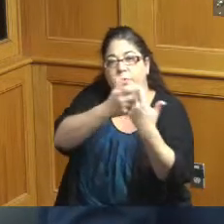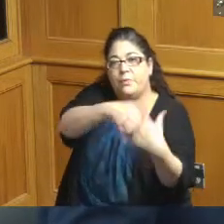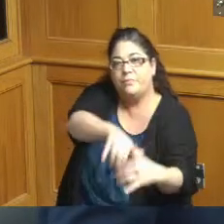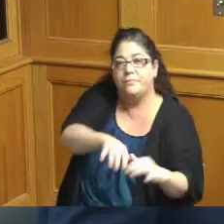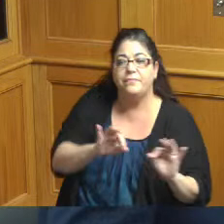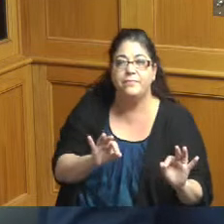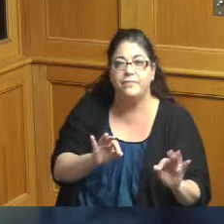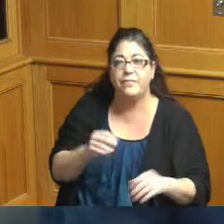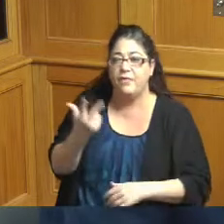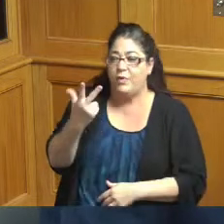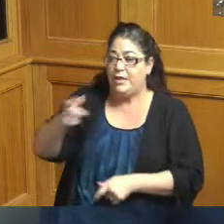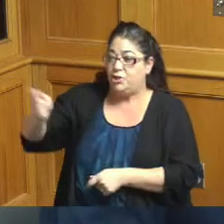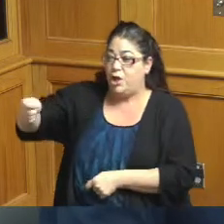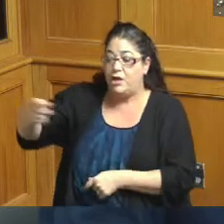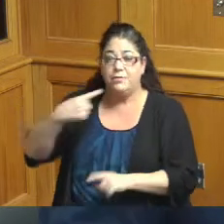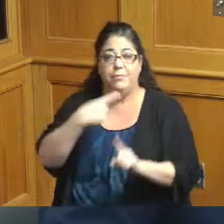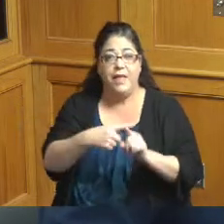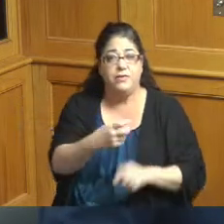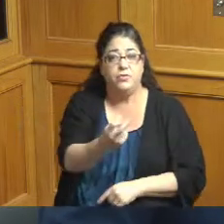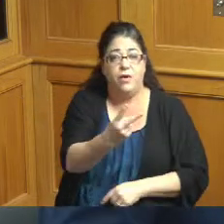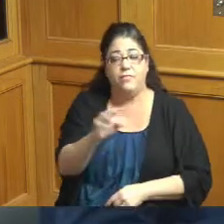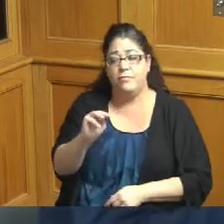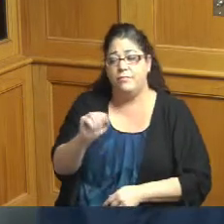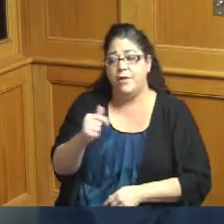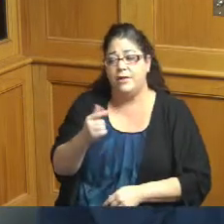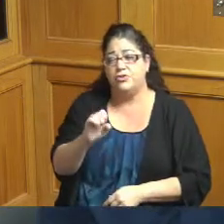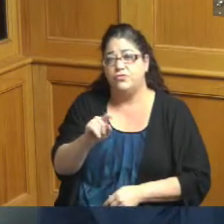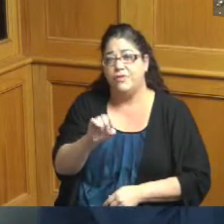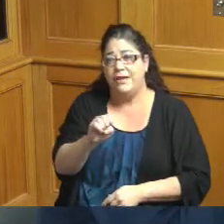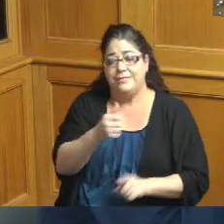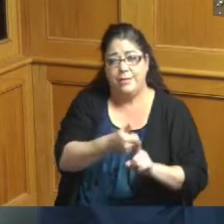and 12 magistrates plus all of the judicial staff and support staff this is no small task